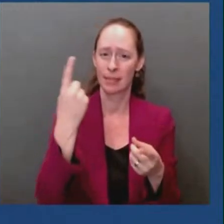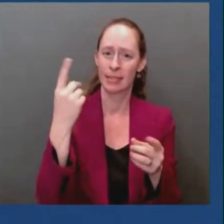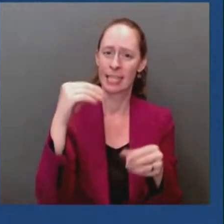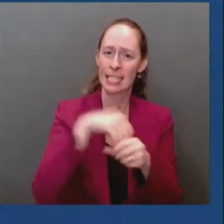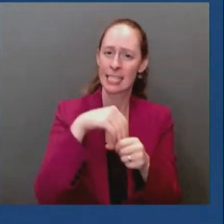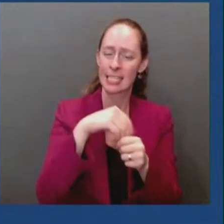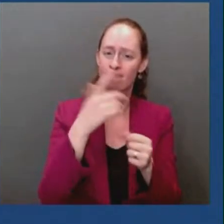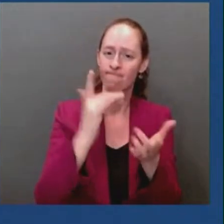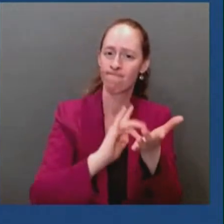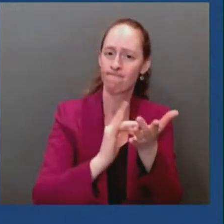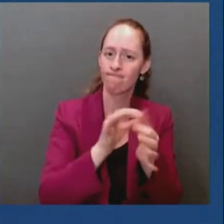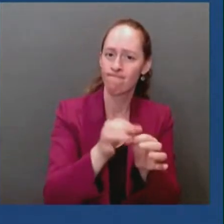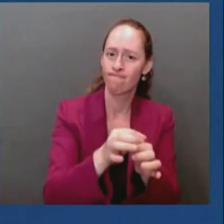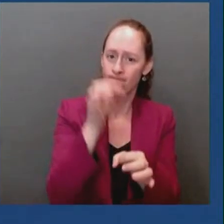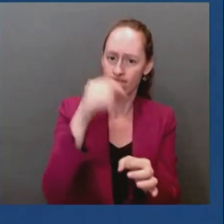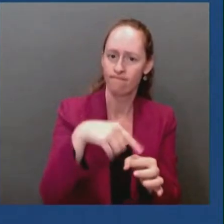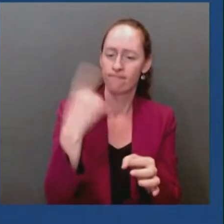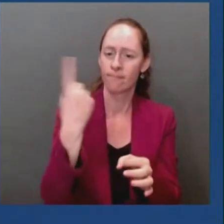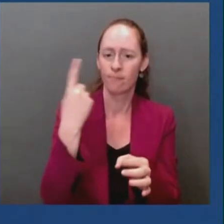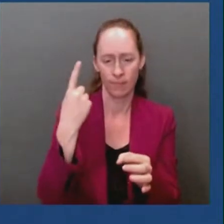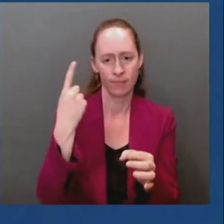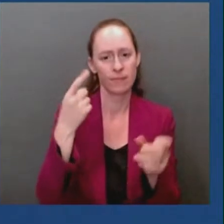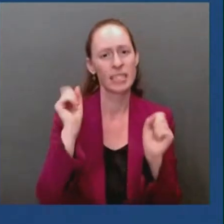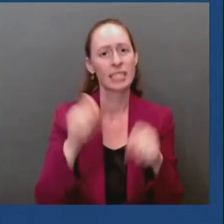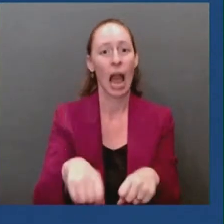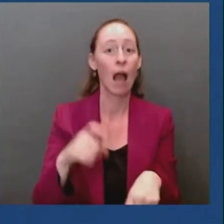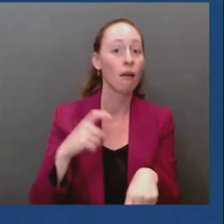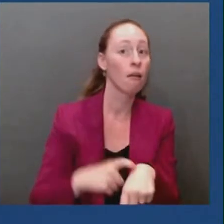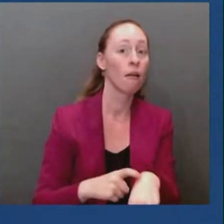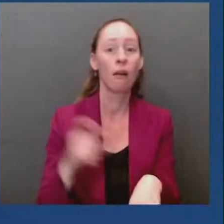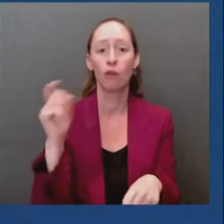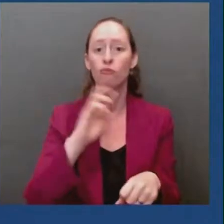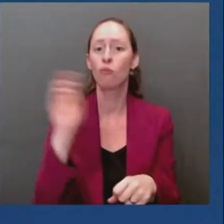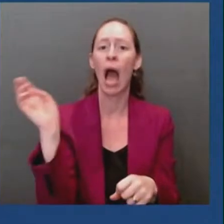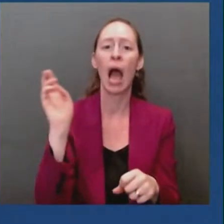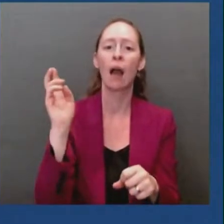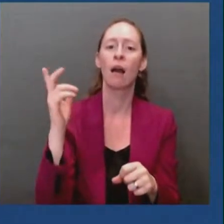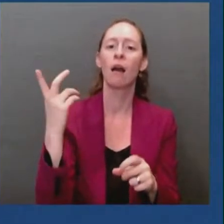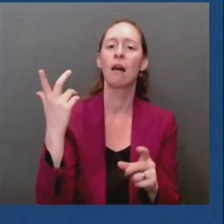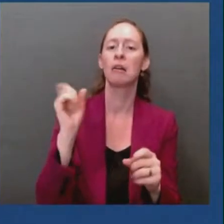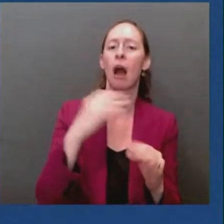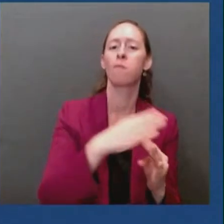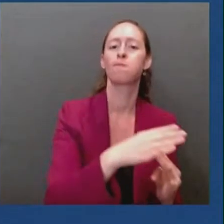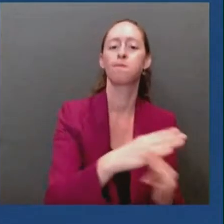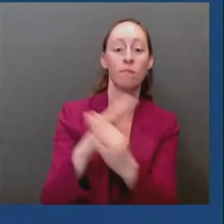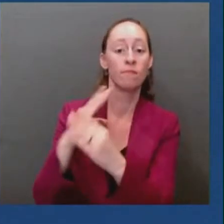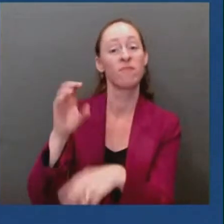TO WORK AGAINST THEM? OR IS THERE GOING TO BE -- WHEN CAN WE EXPECT SOME CURVEBALLS